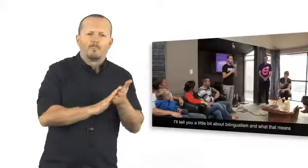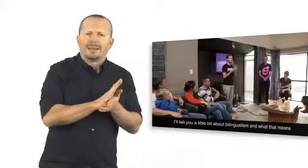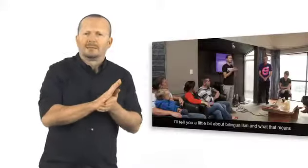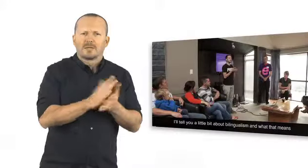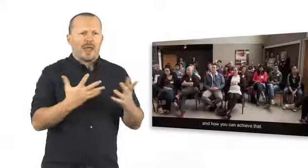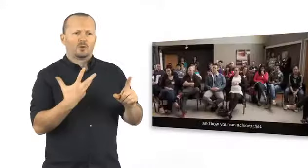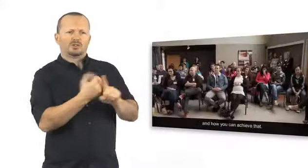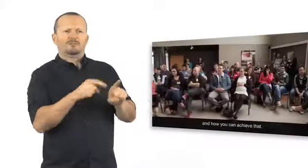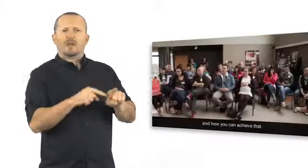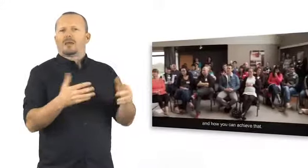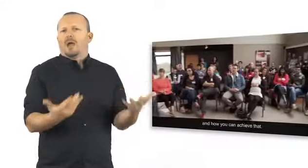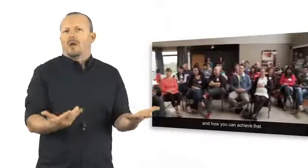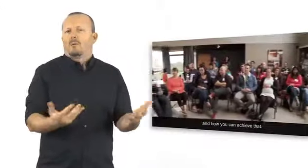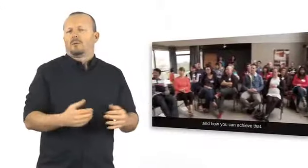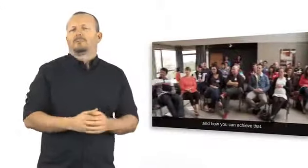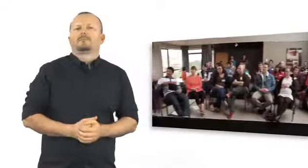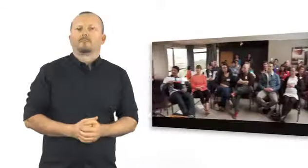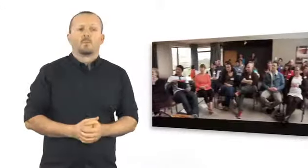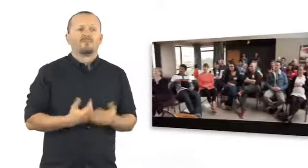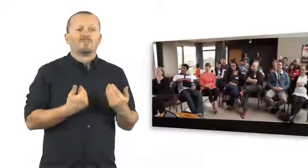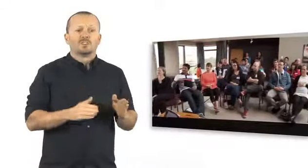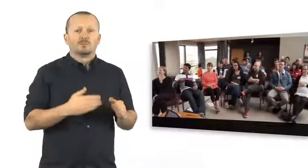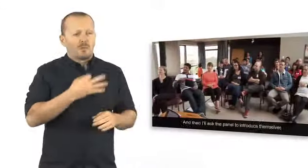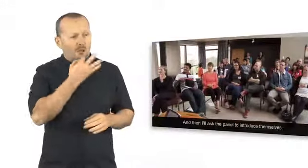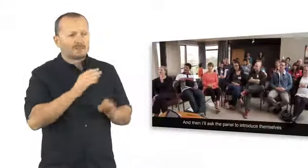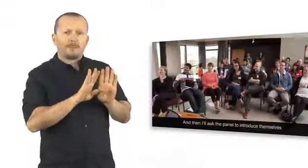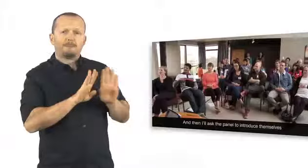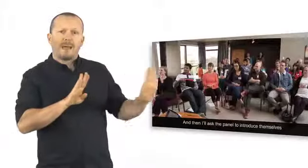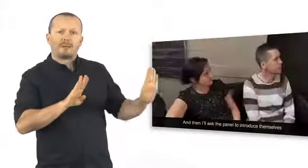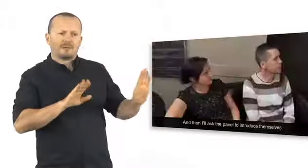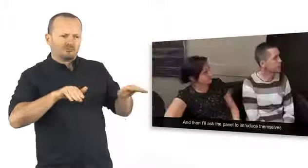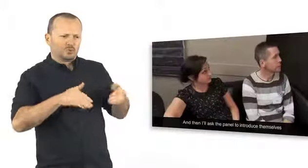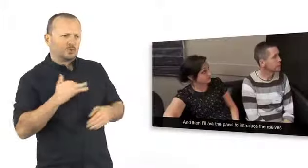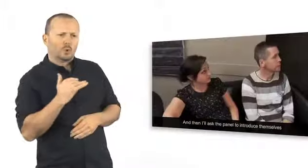and what that means and how you can achieve that. And then I’ll ask the panel to introduce